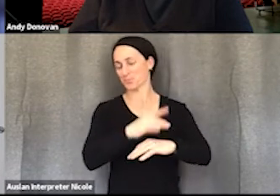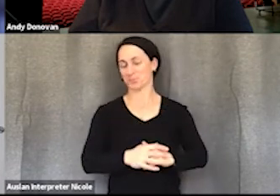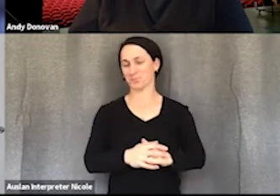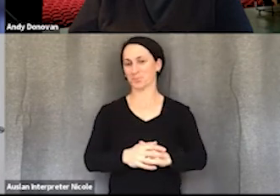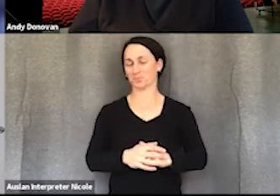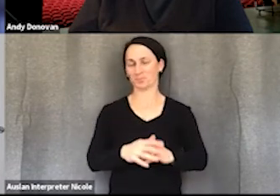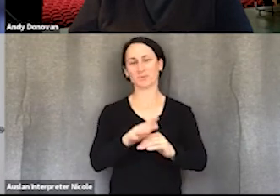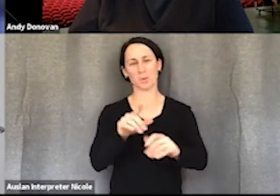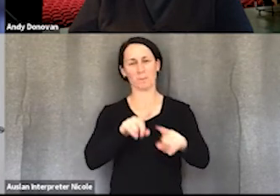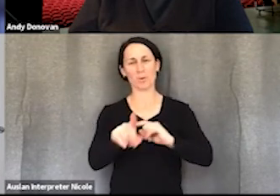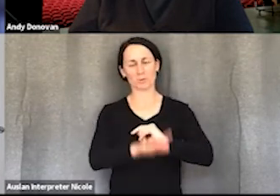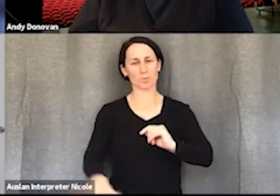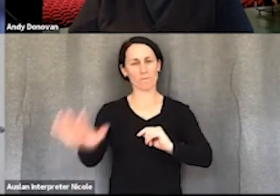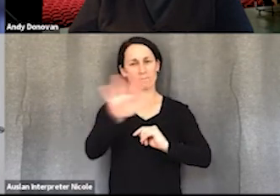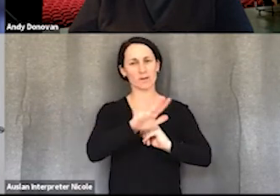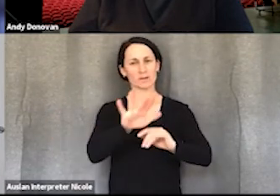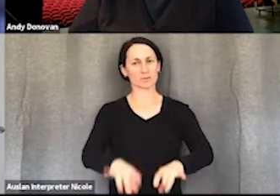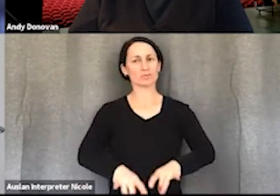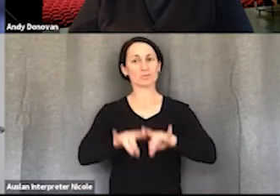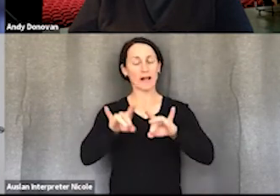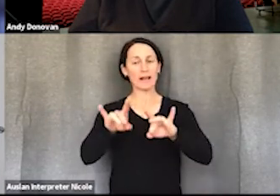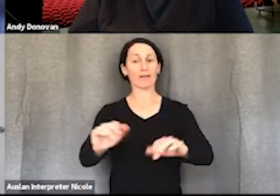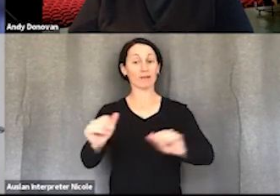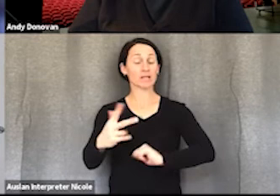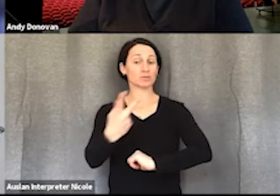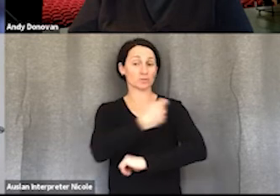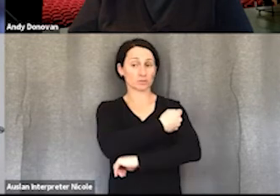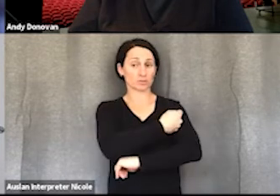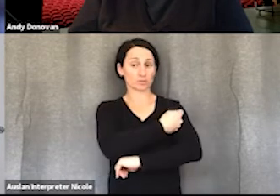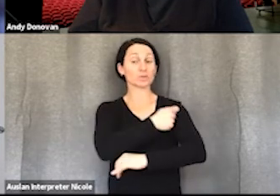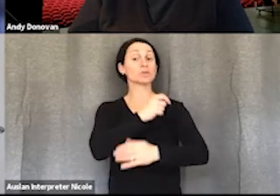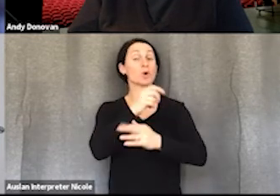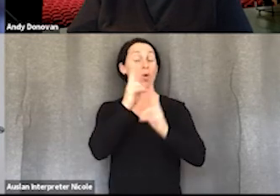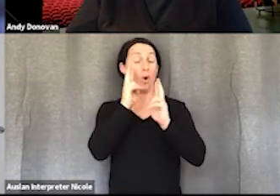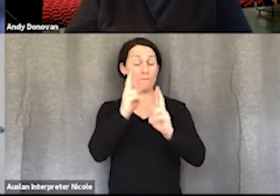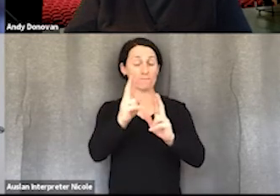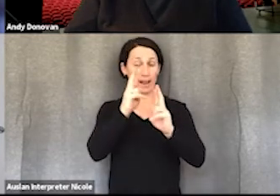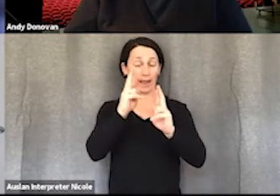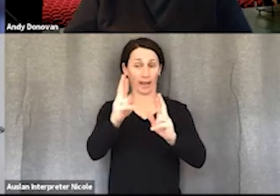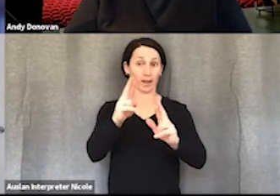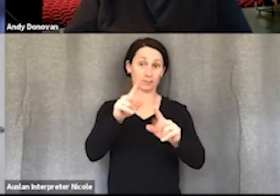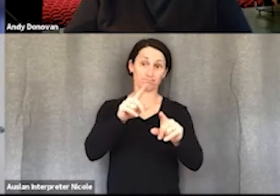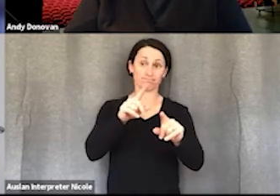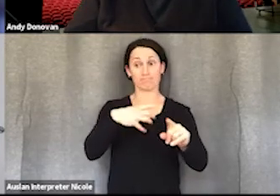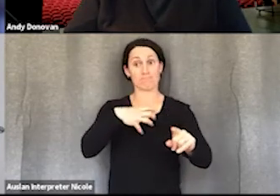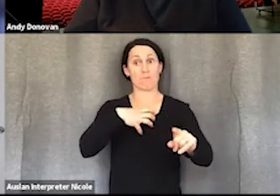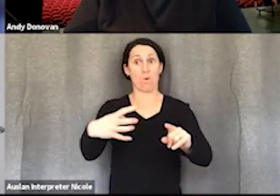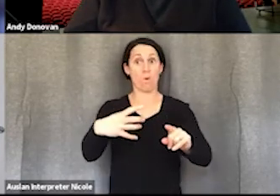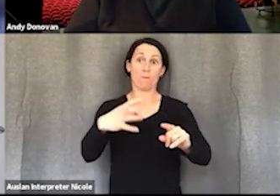achieve large proportions of our audience to be vaccinated sooner than the rest of the